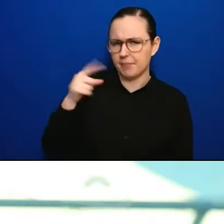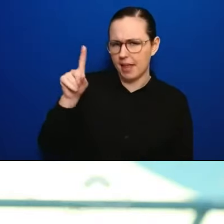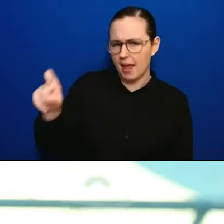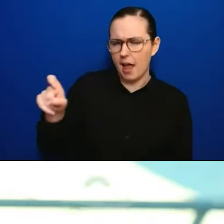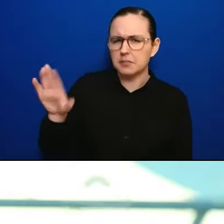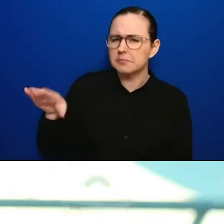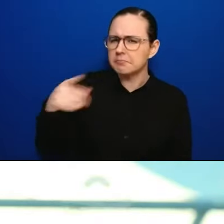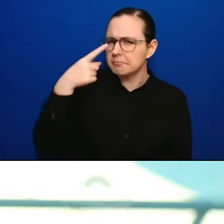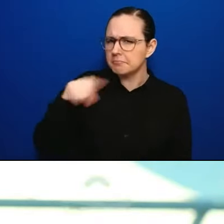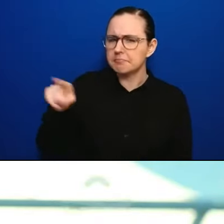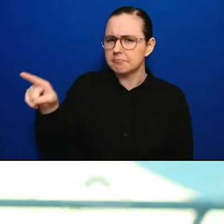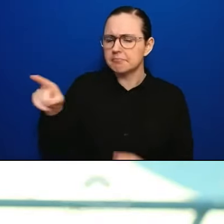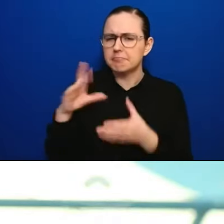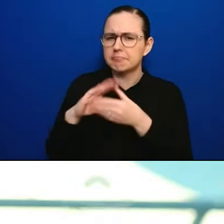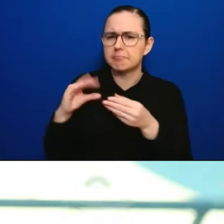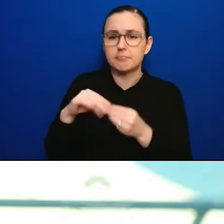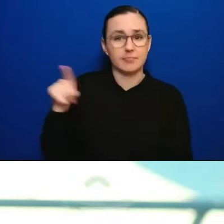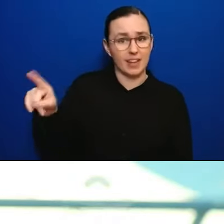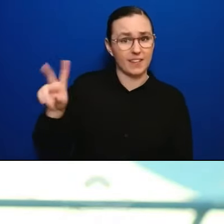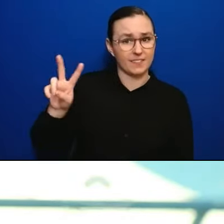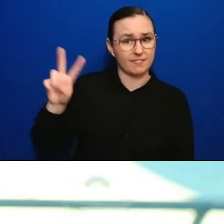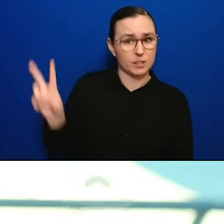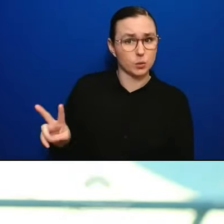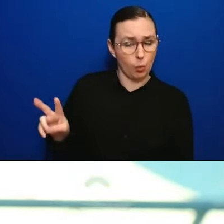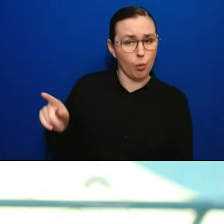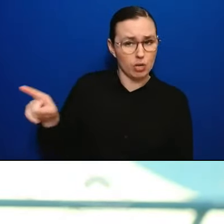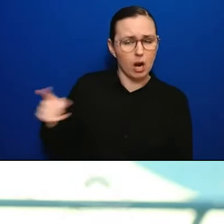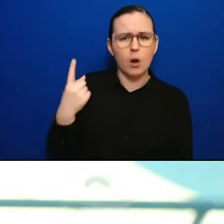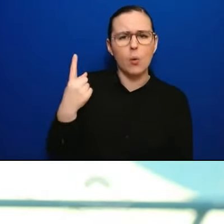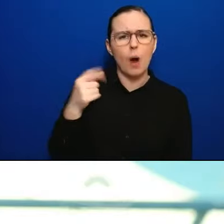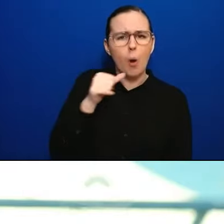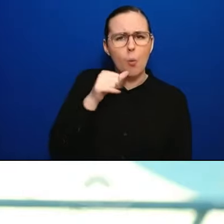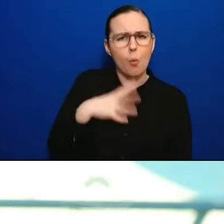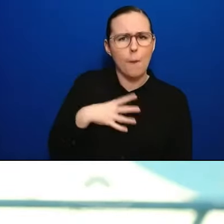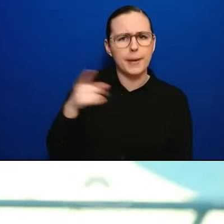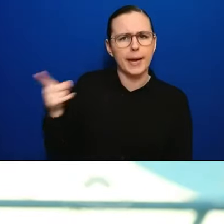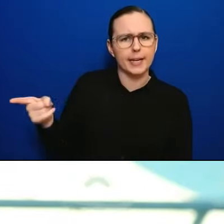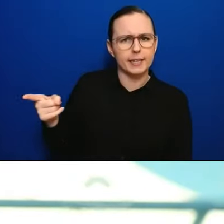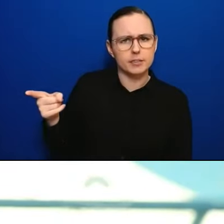follow-up.